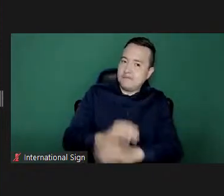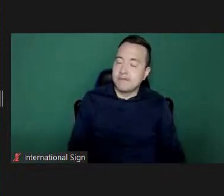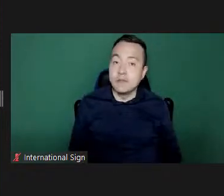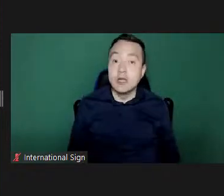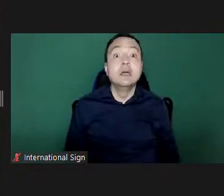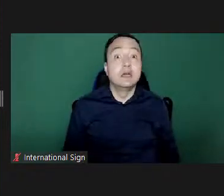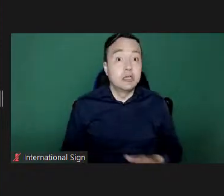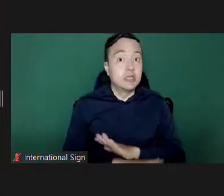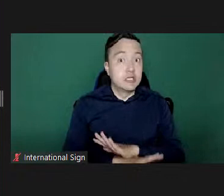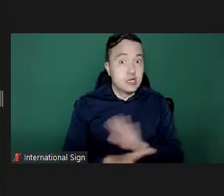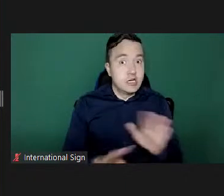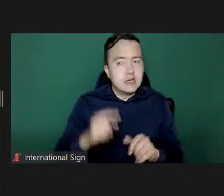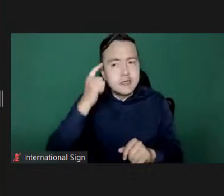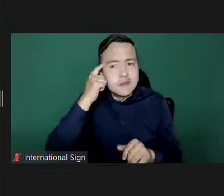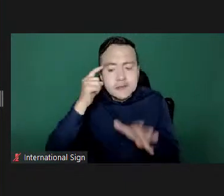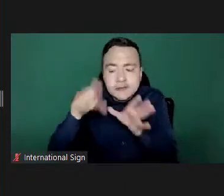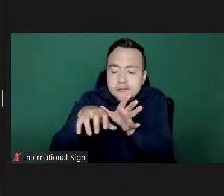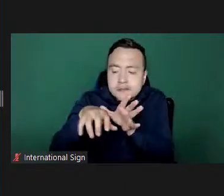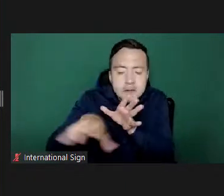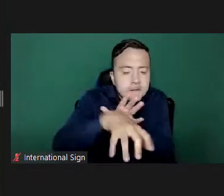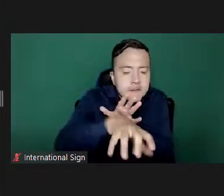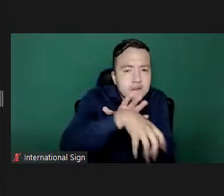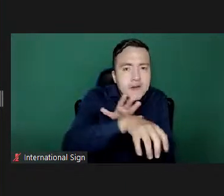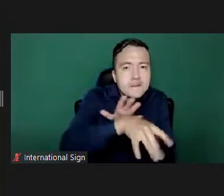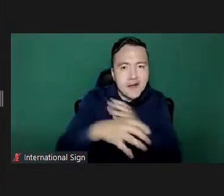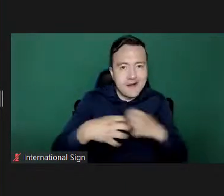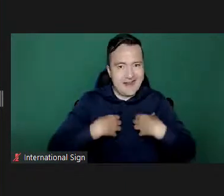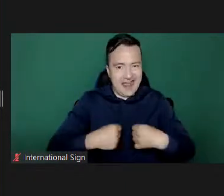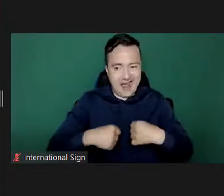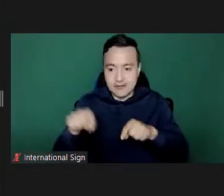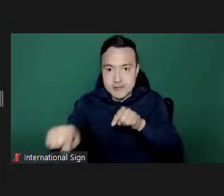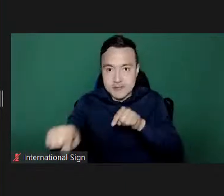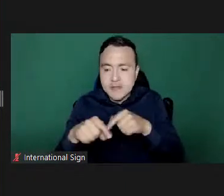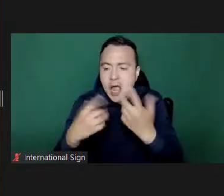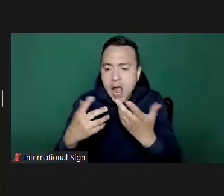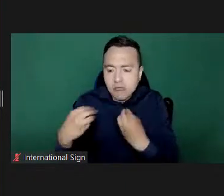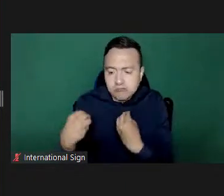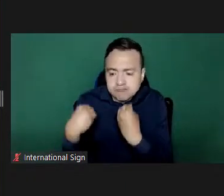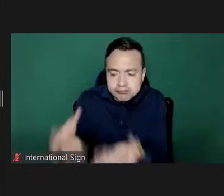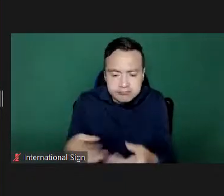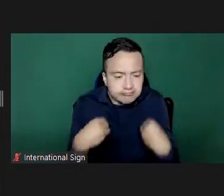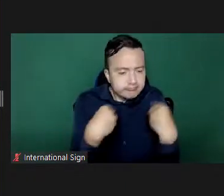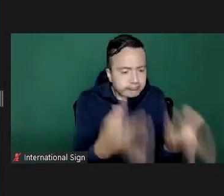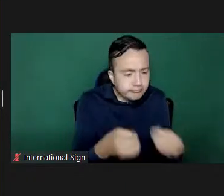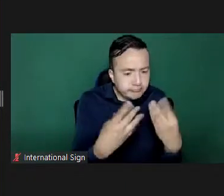And the use of the trans fats study, as said earlier -- we are, I think,